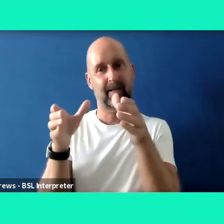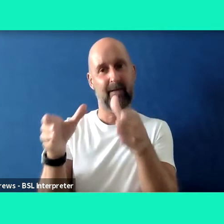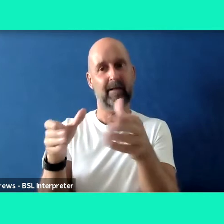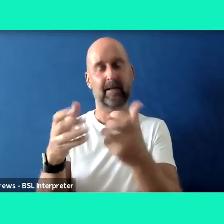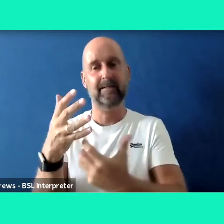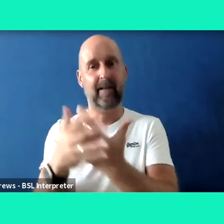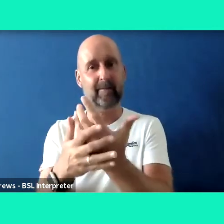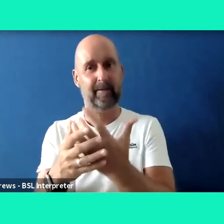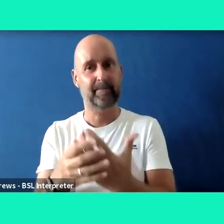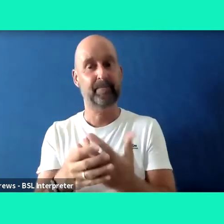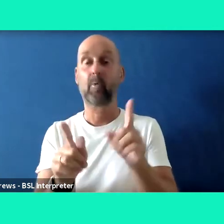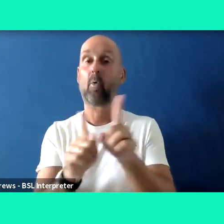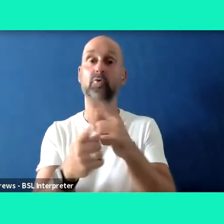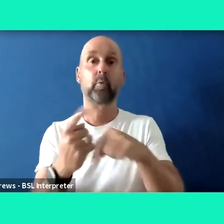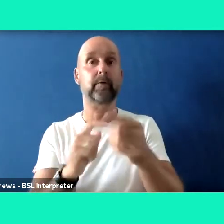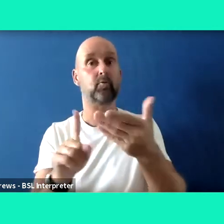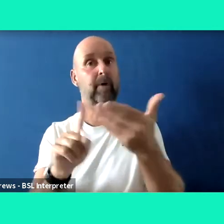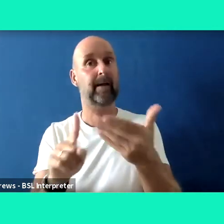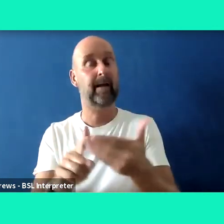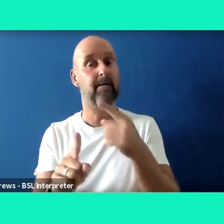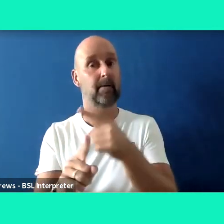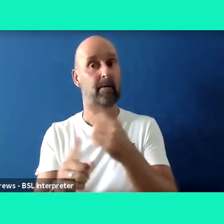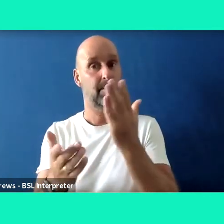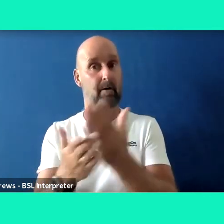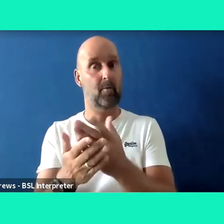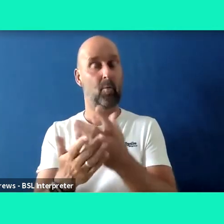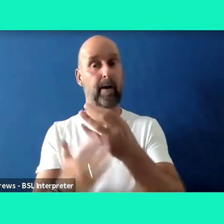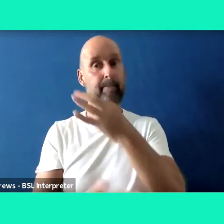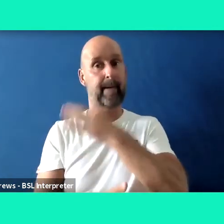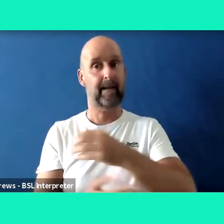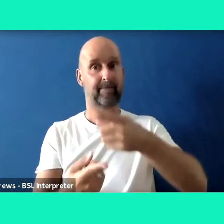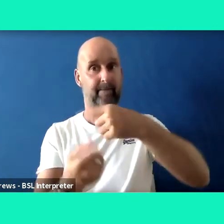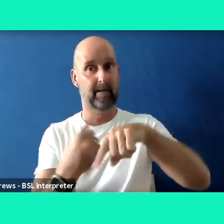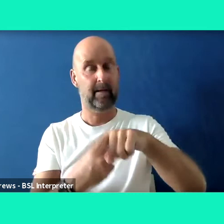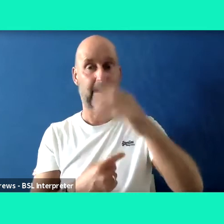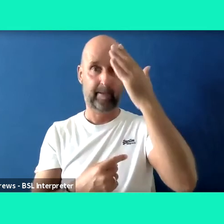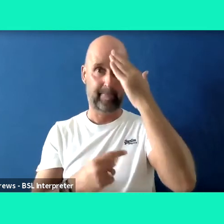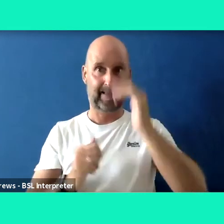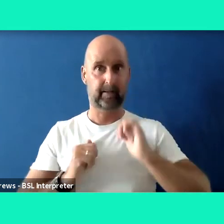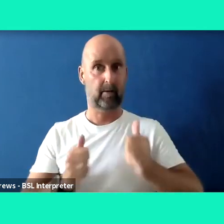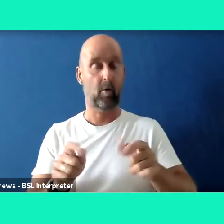and recognising the distinct and unequivocal benefits to our mental, and fiscal health